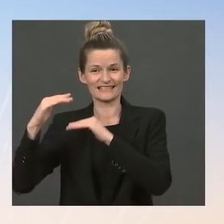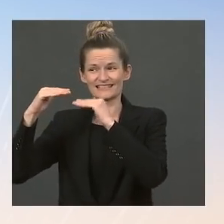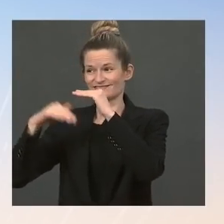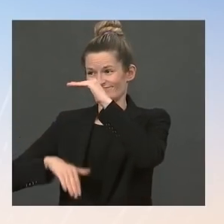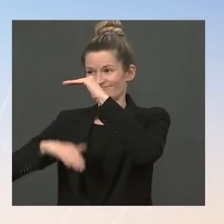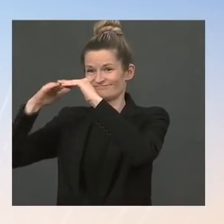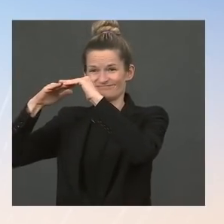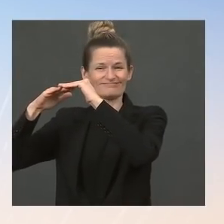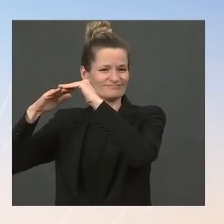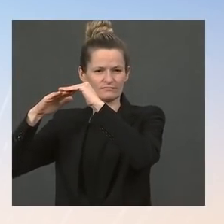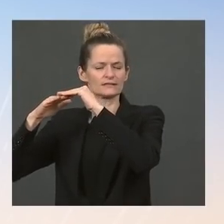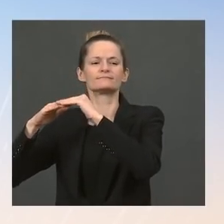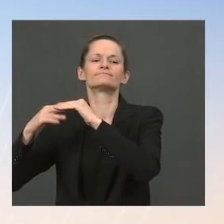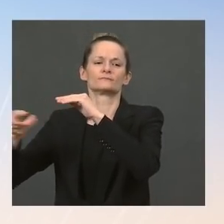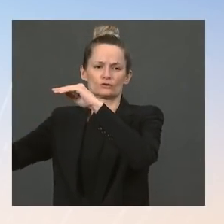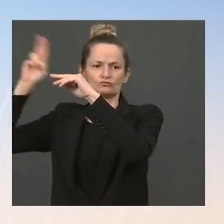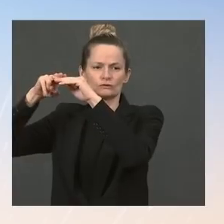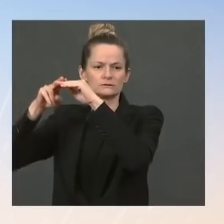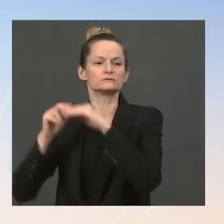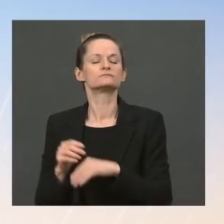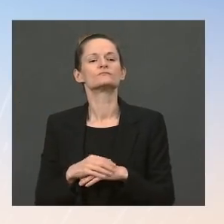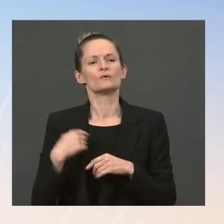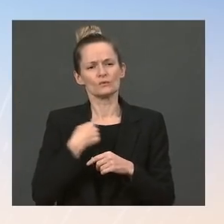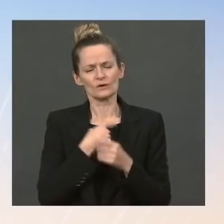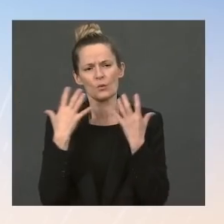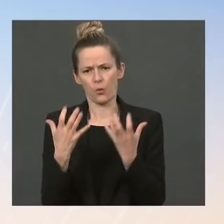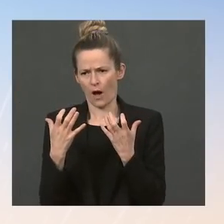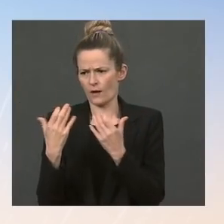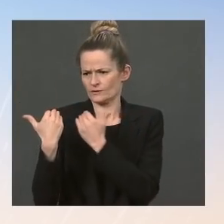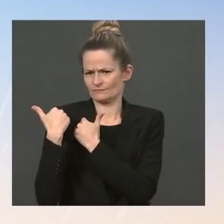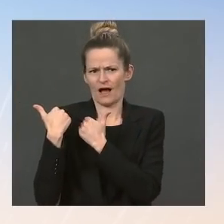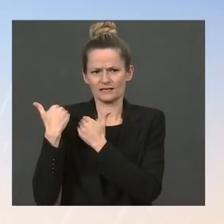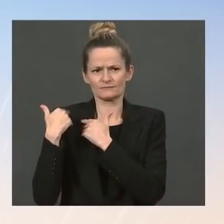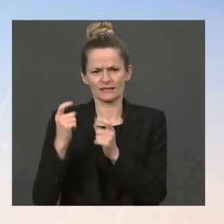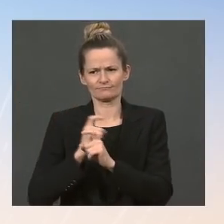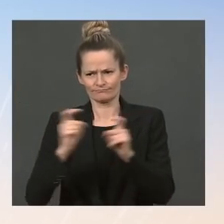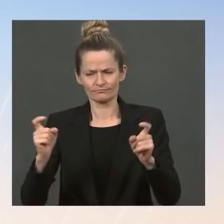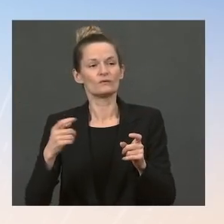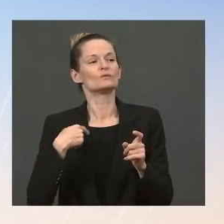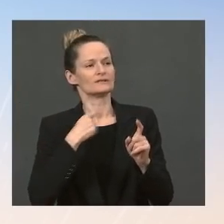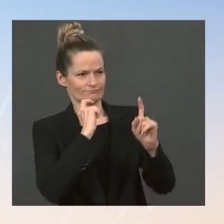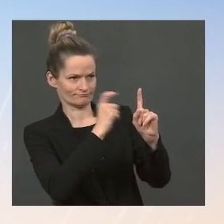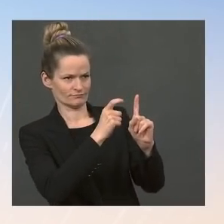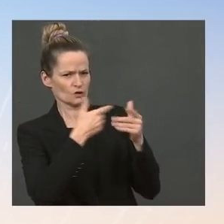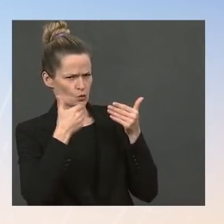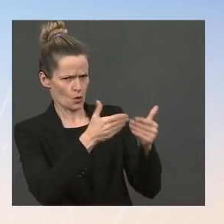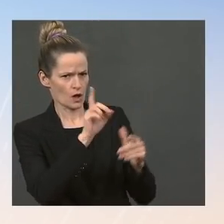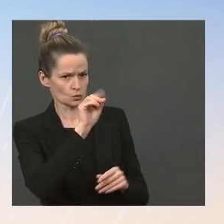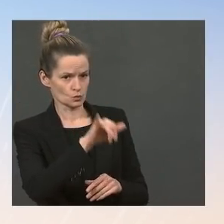and credit of the United States -- and the responsibility to do so." They warned of the catastrophic economic consequences of failing